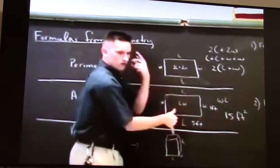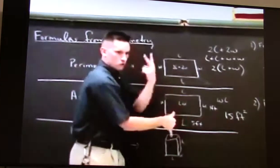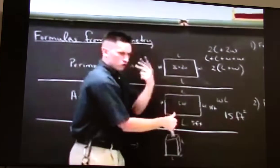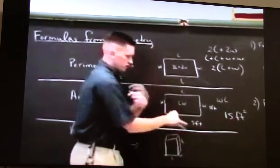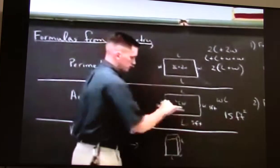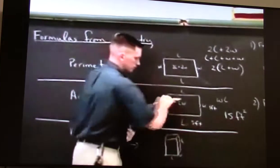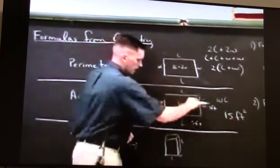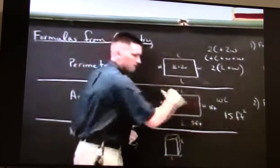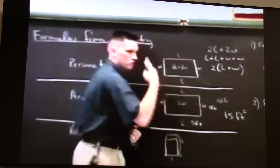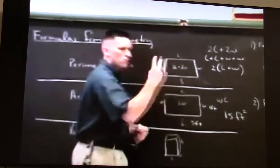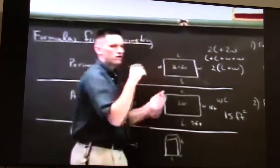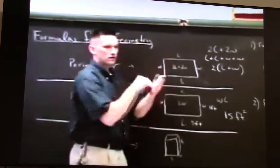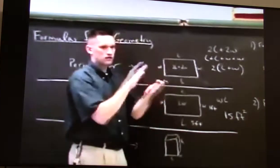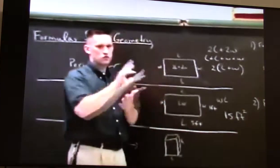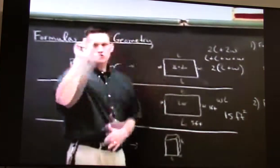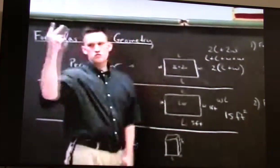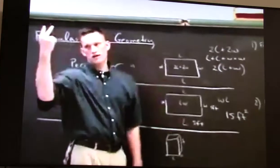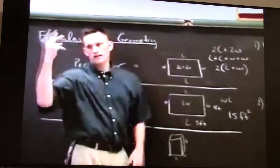your equating both of the two sides.